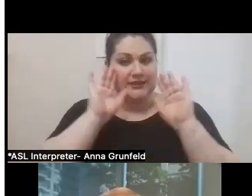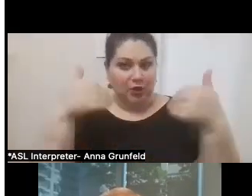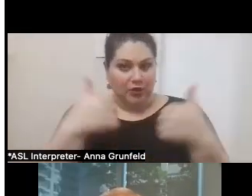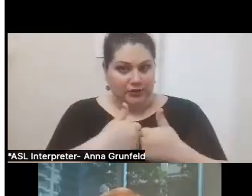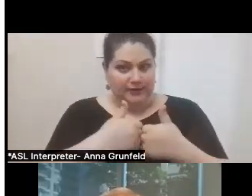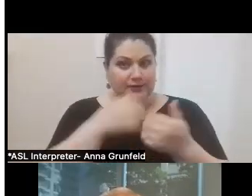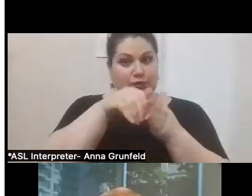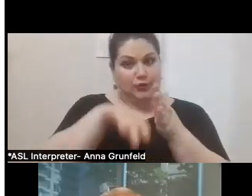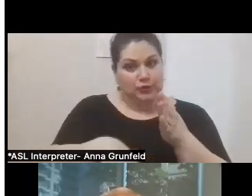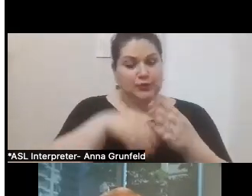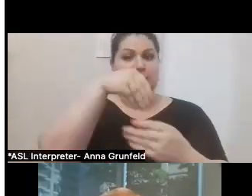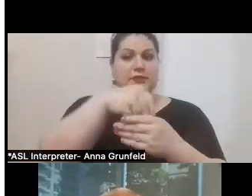Next.